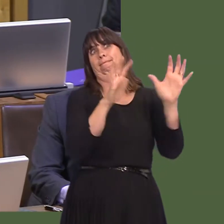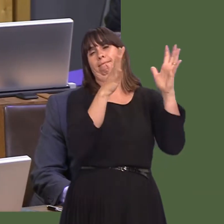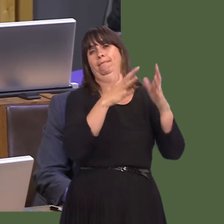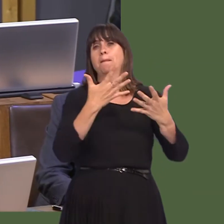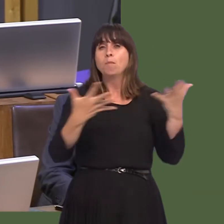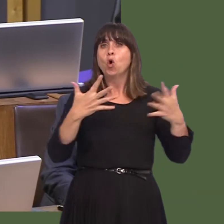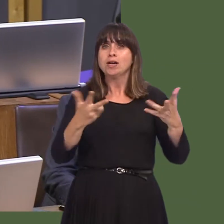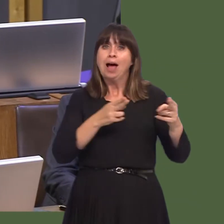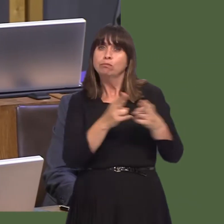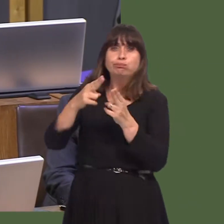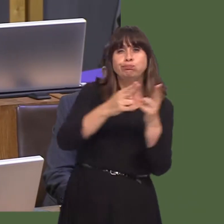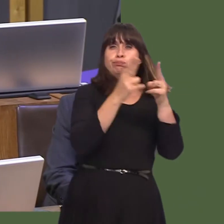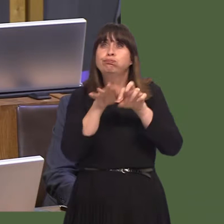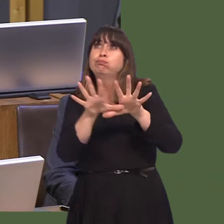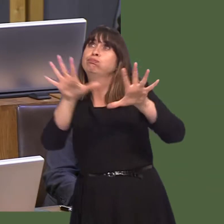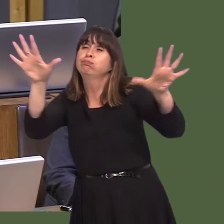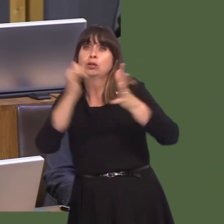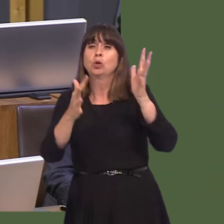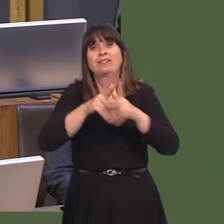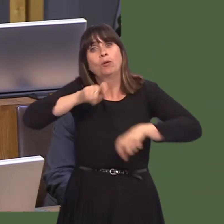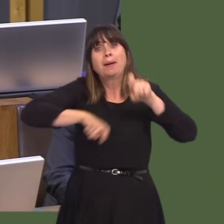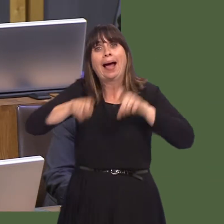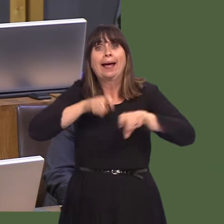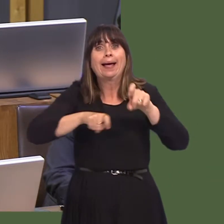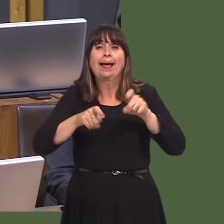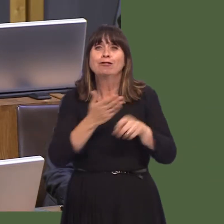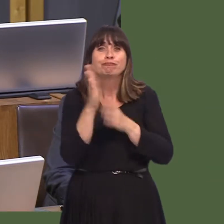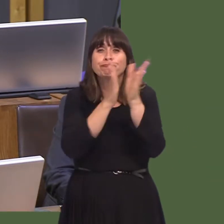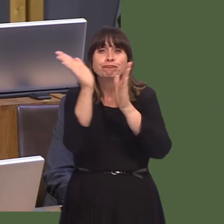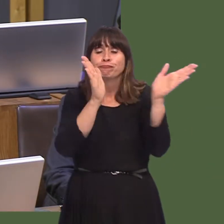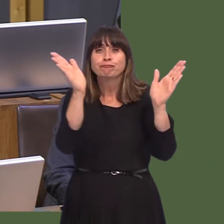and more cycle tracks becoming apparent in Swansea, the local authority plan to dig up